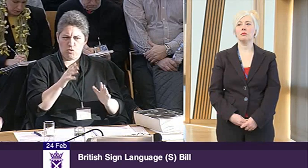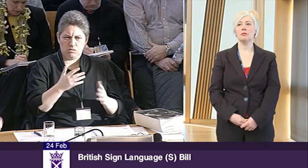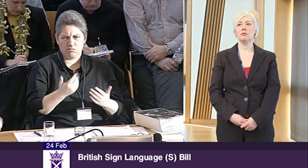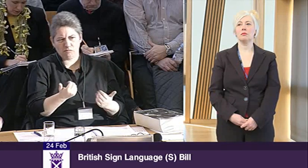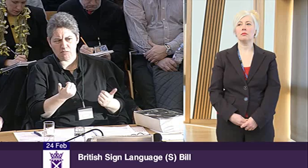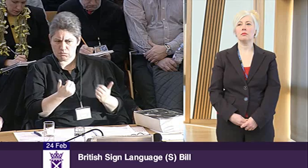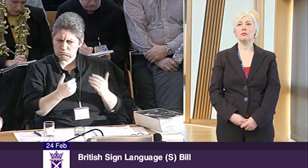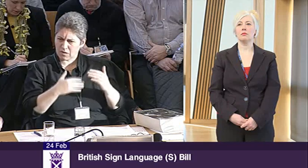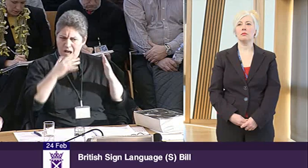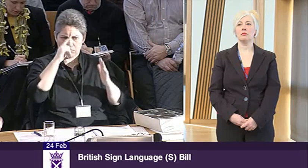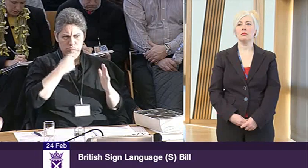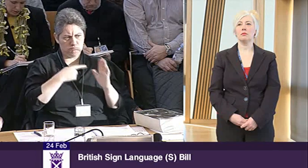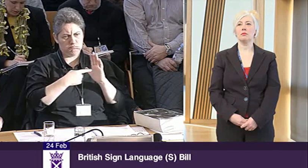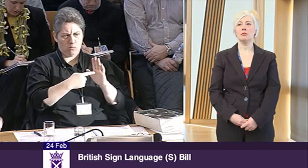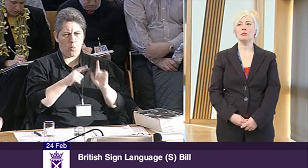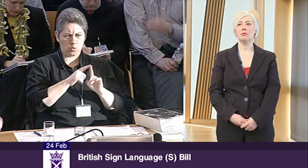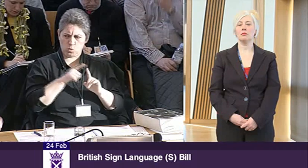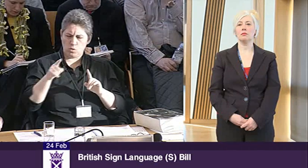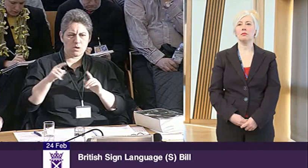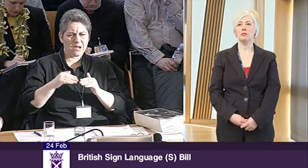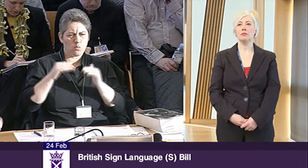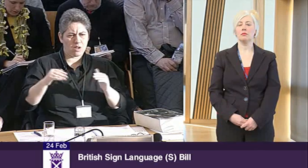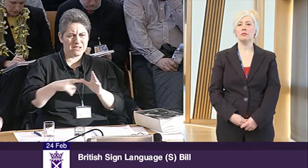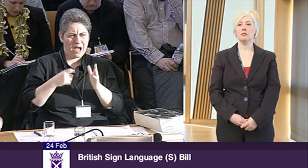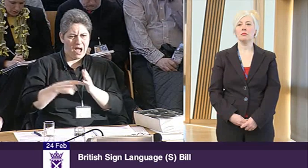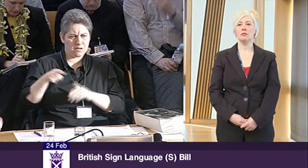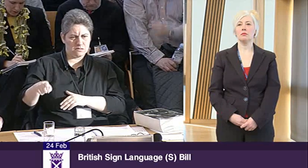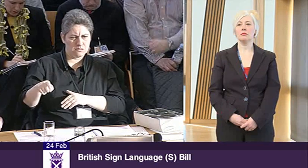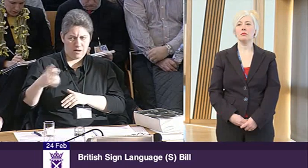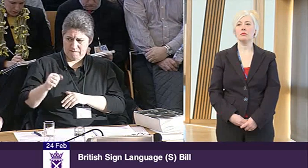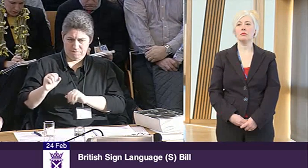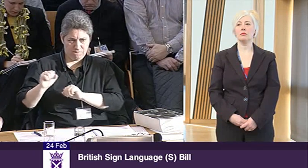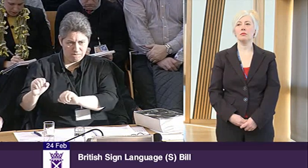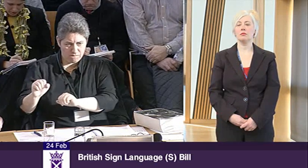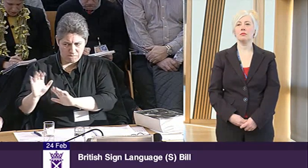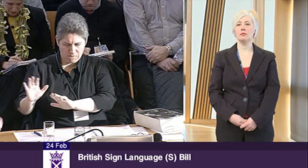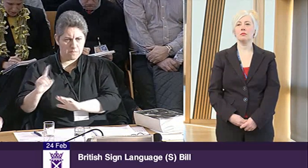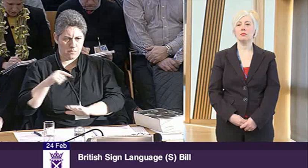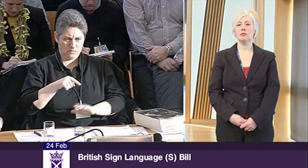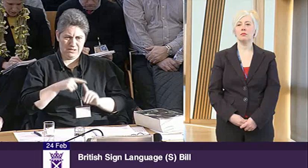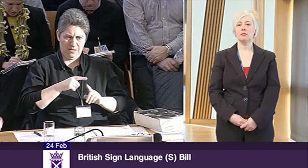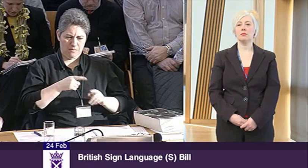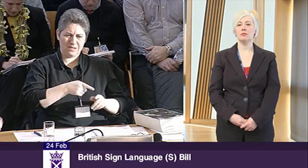or a structure for the ideals, aspirations and, eventually, service expectations.